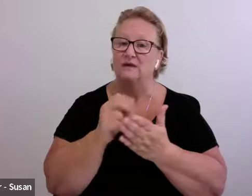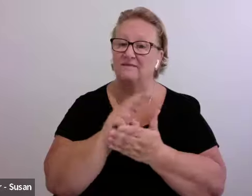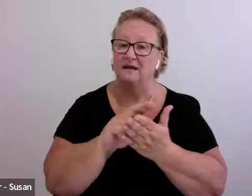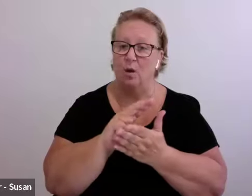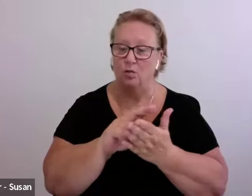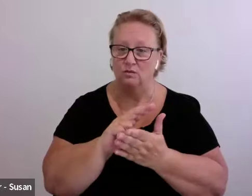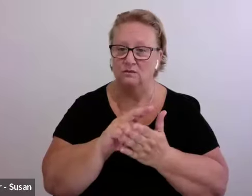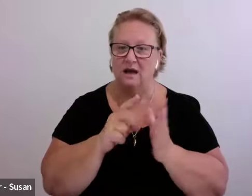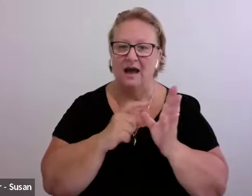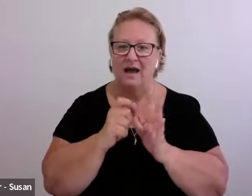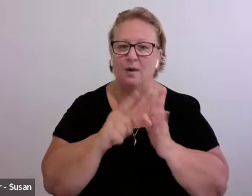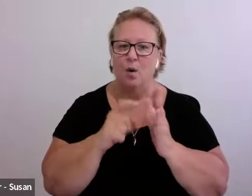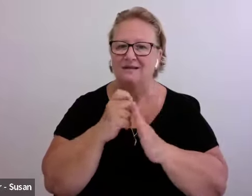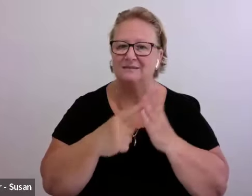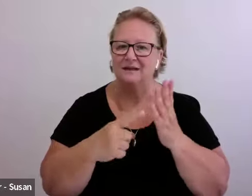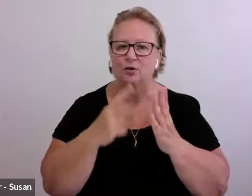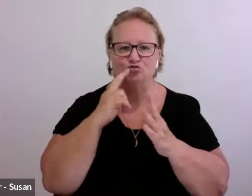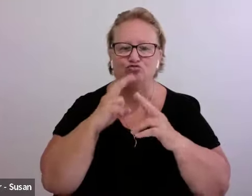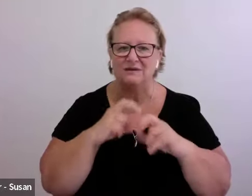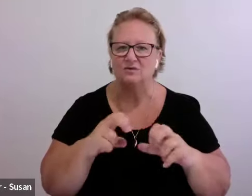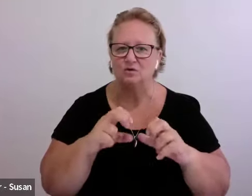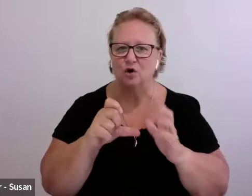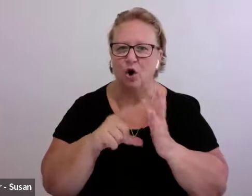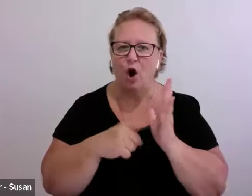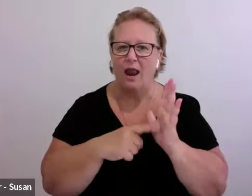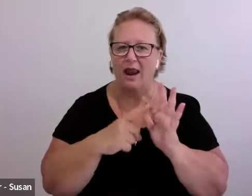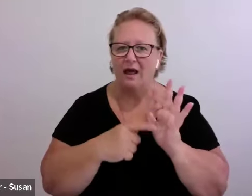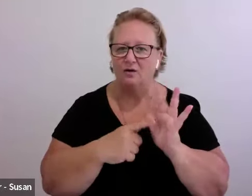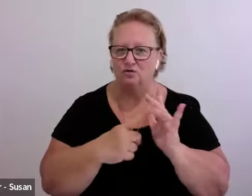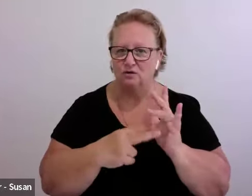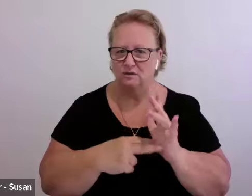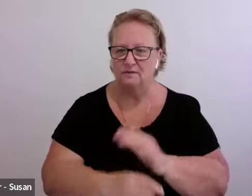exactly the same information . We've also got a number of